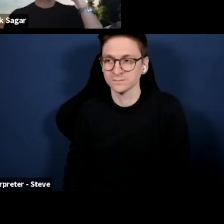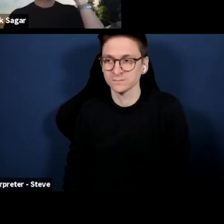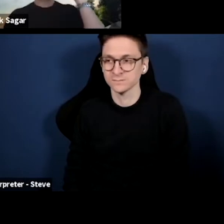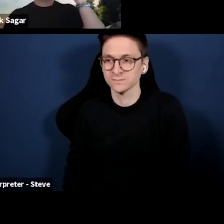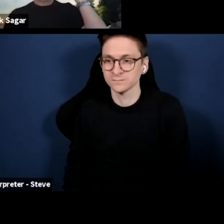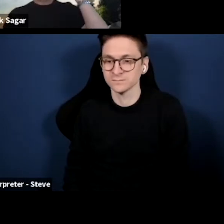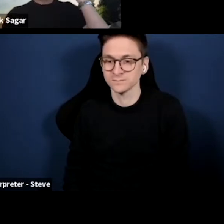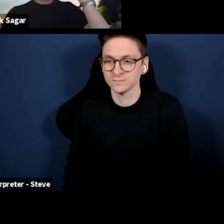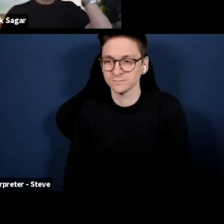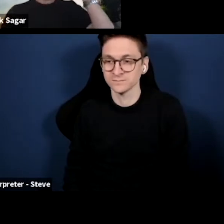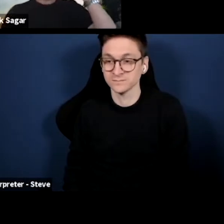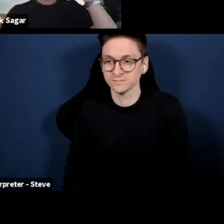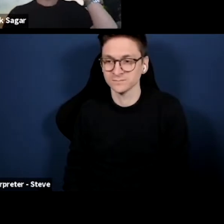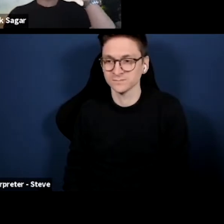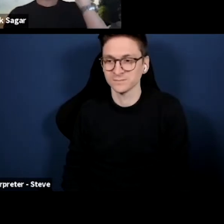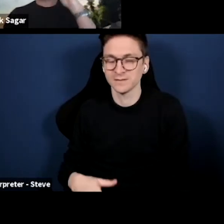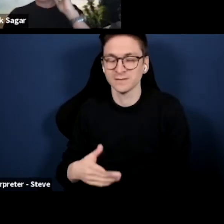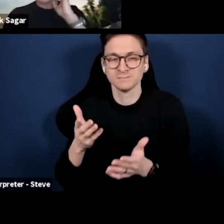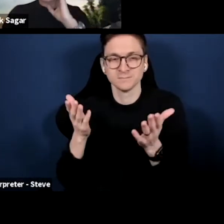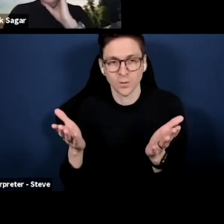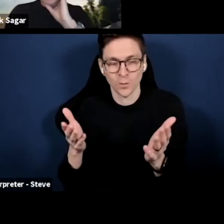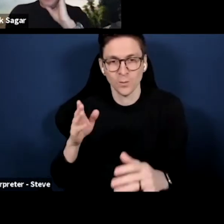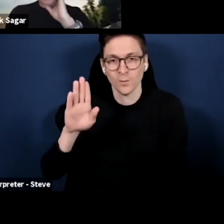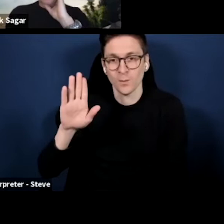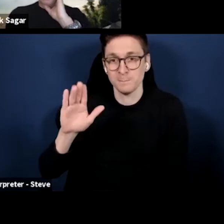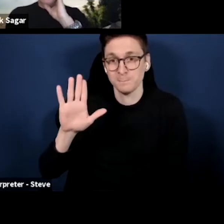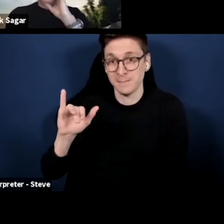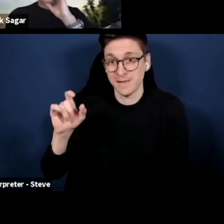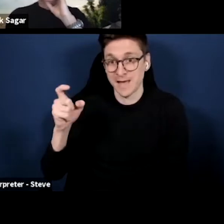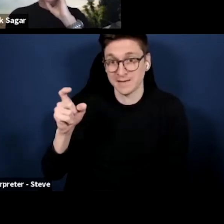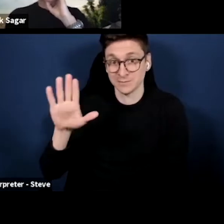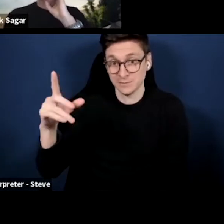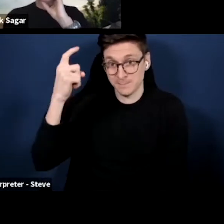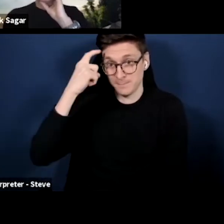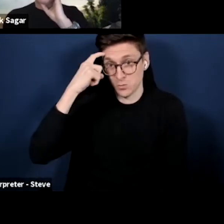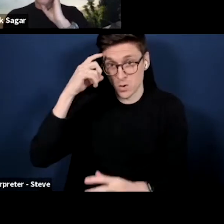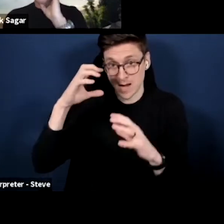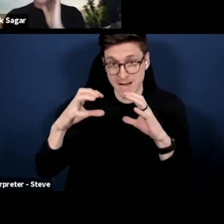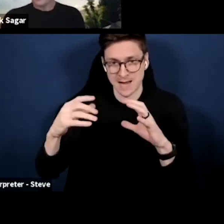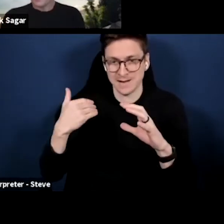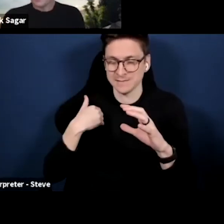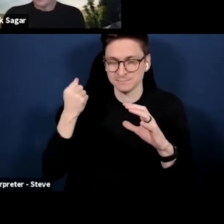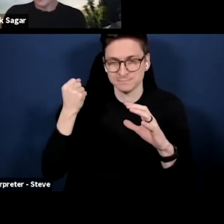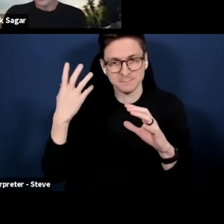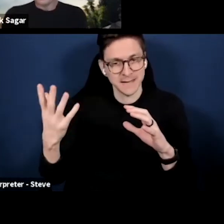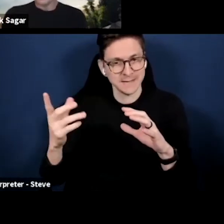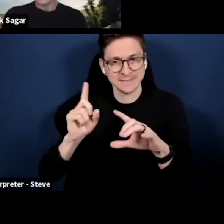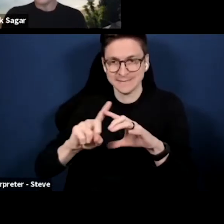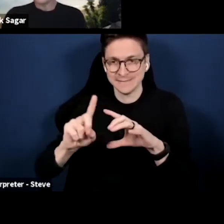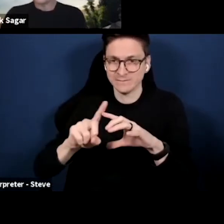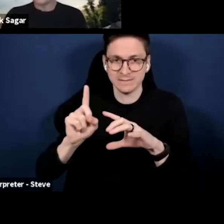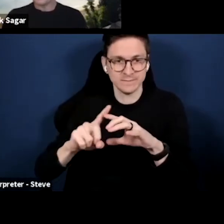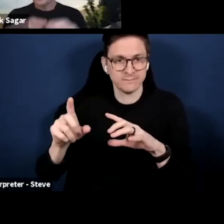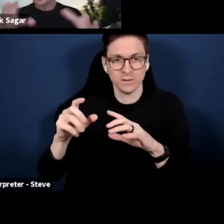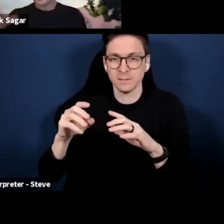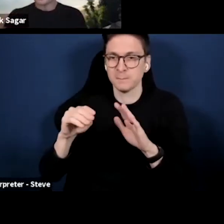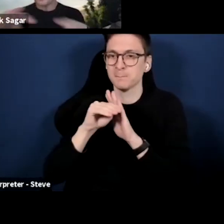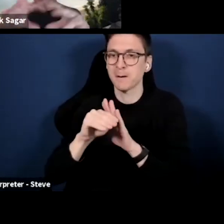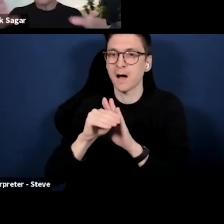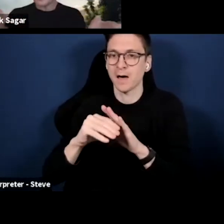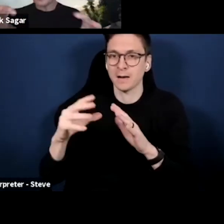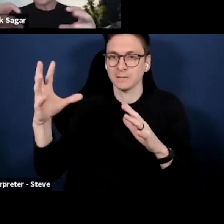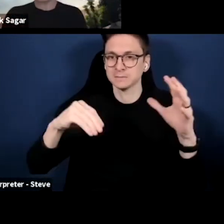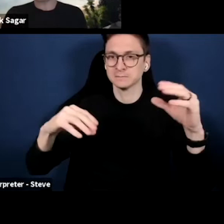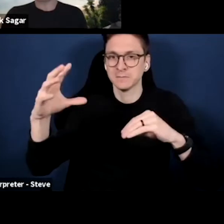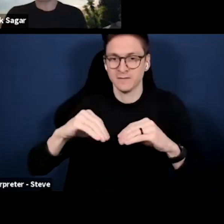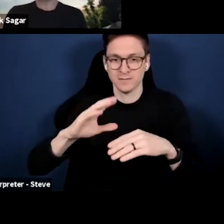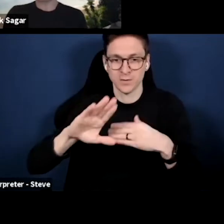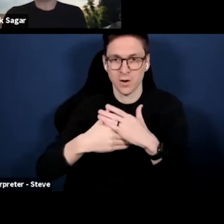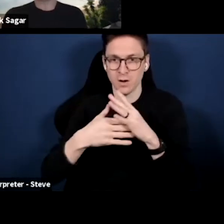so baby x's brain has many different models which are all combined together and integrated